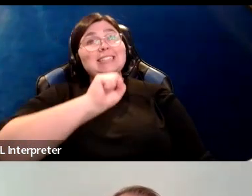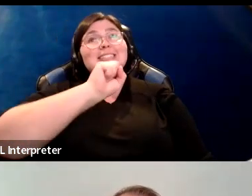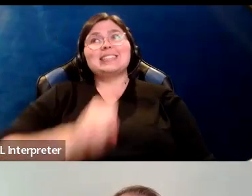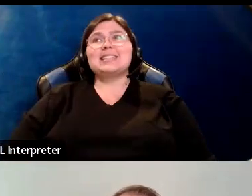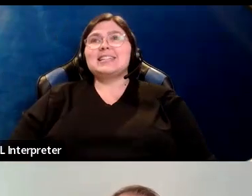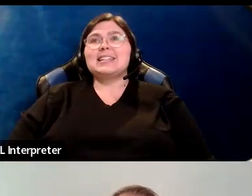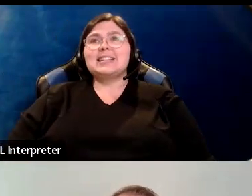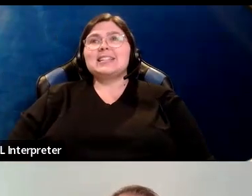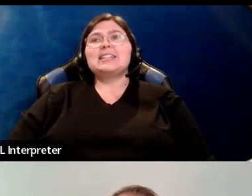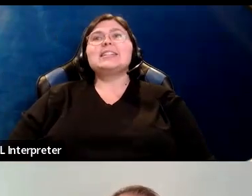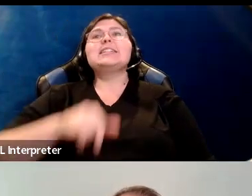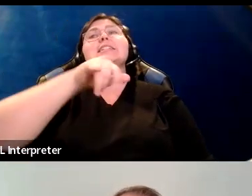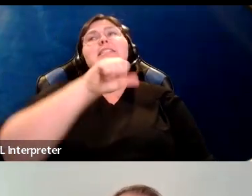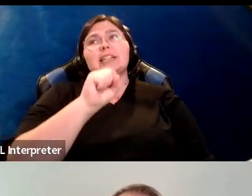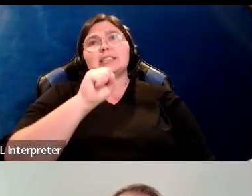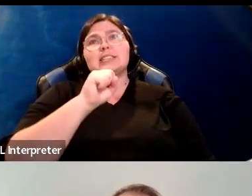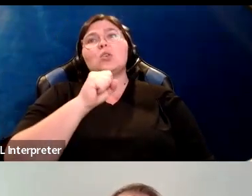Yes, we start off actually